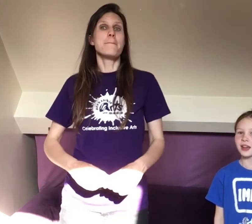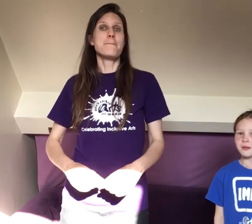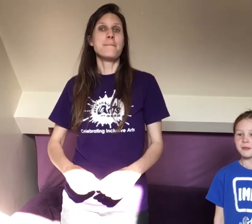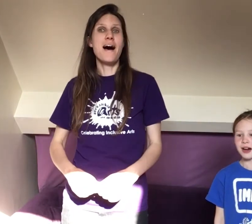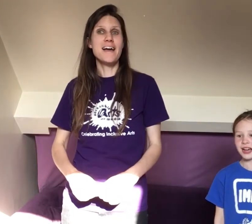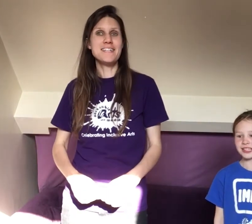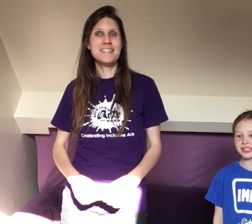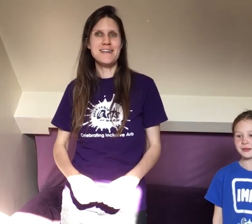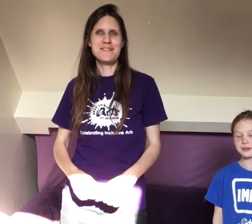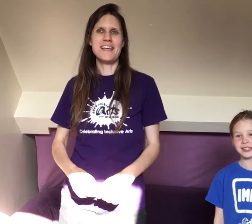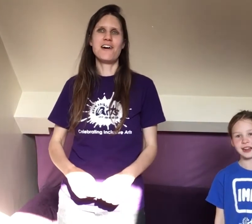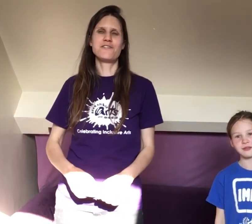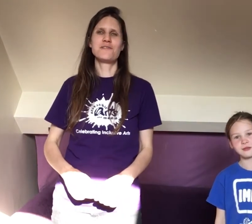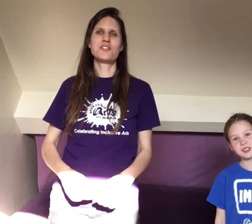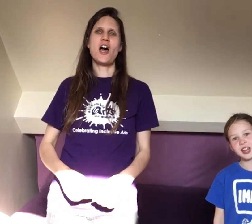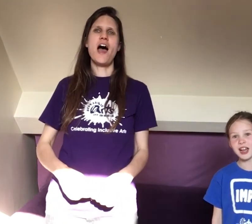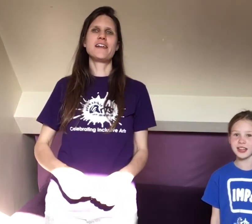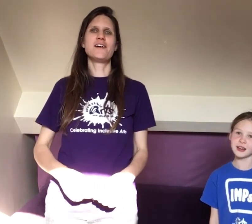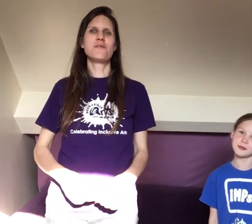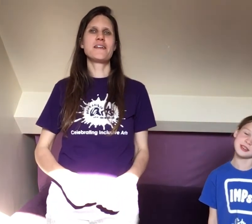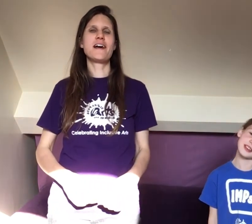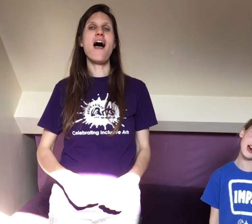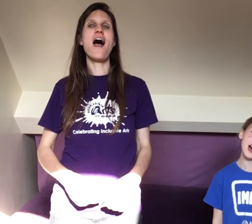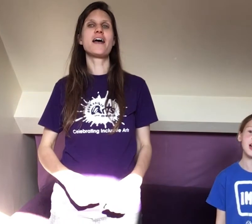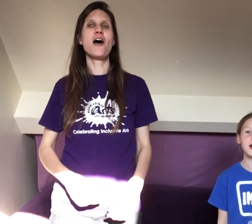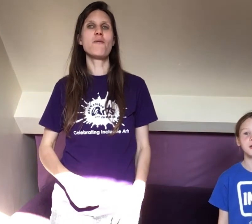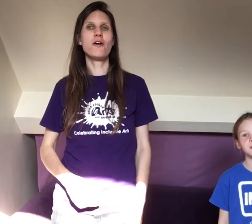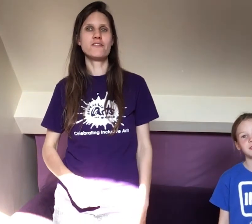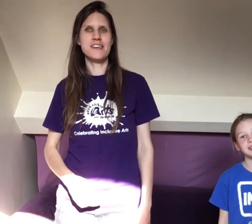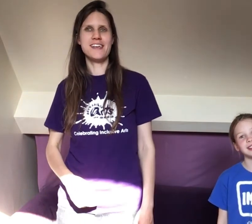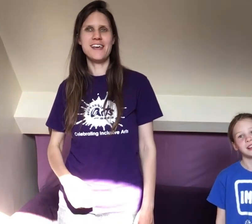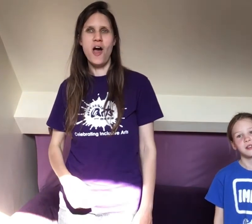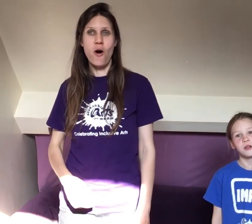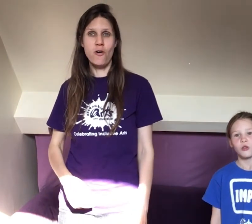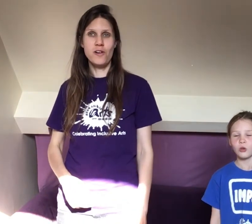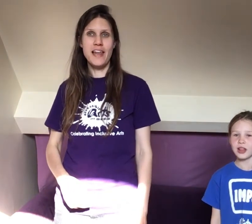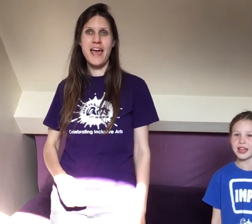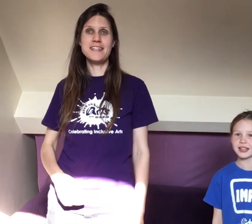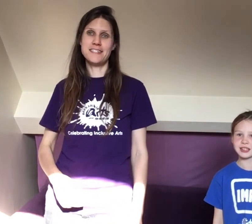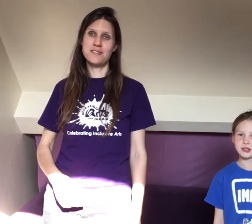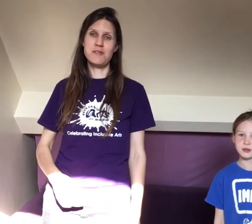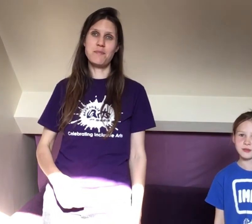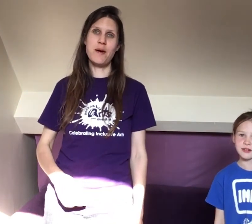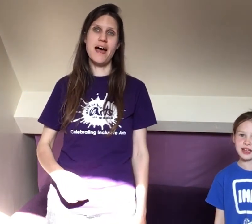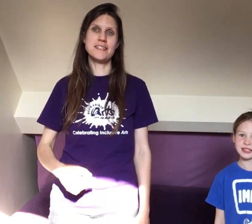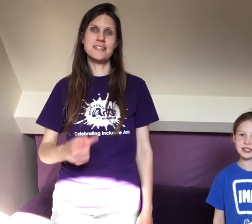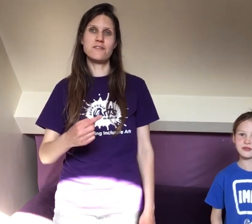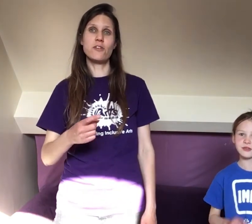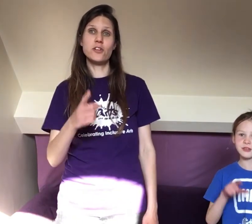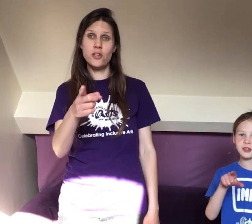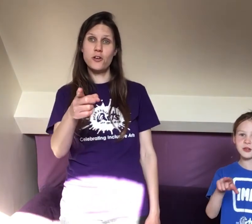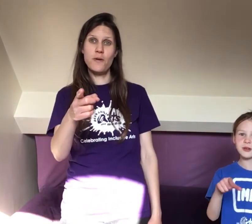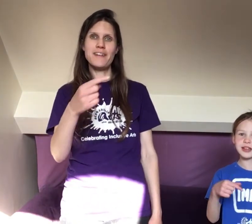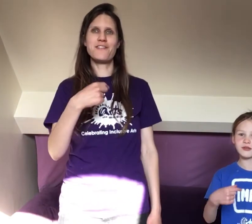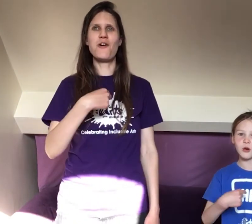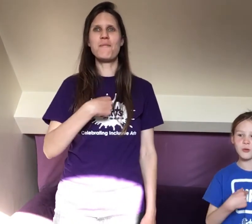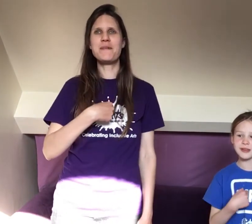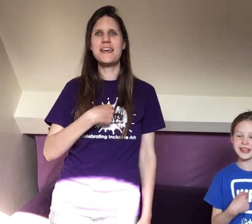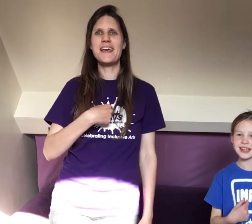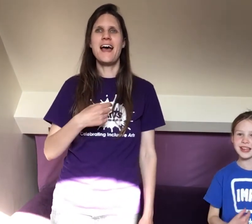My ship sailed from China with a cargo of tea, all laden with presents for you and for me.